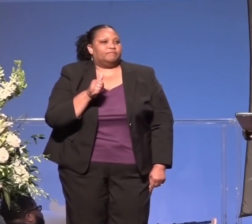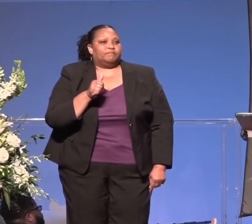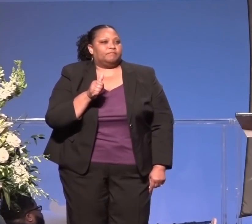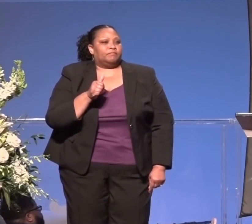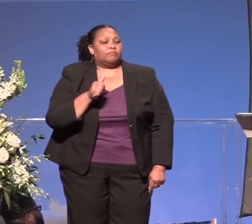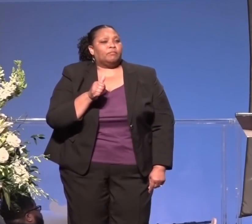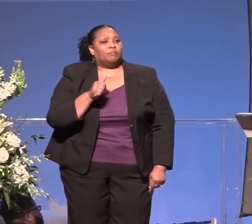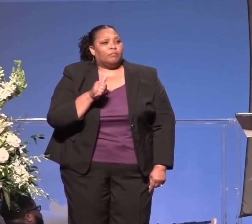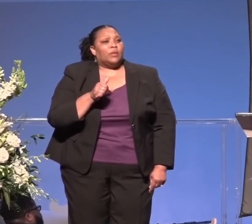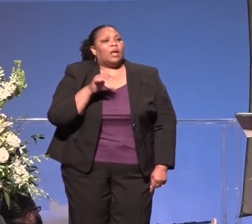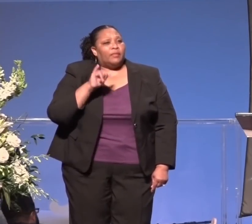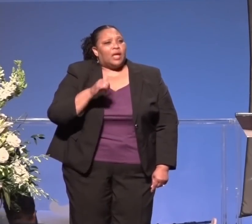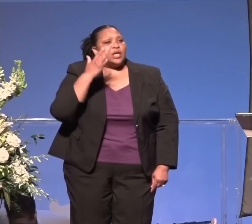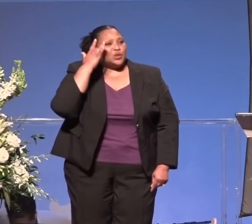NOT FOR CIVIL SETTLEMENTS.